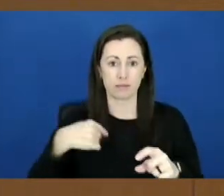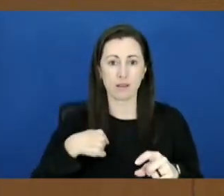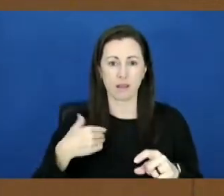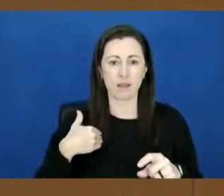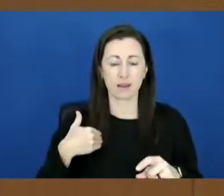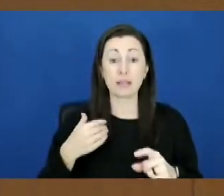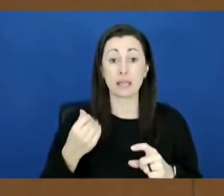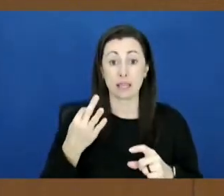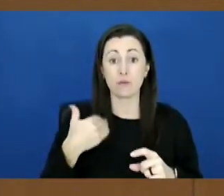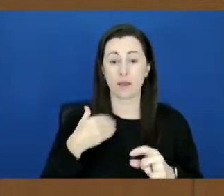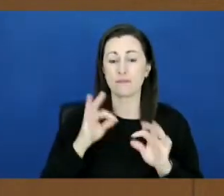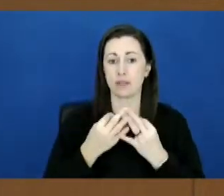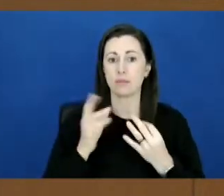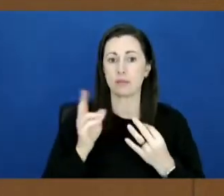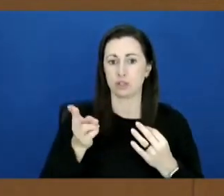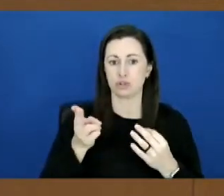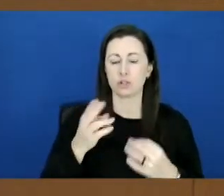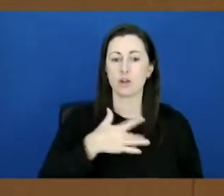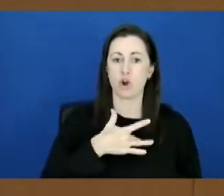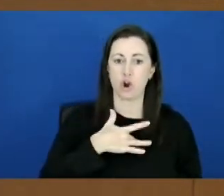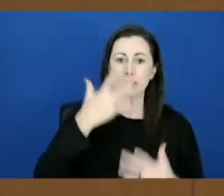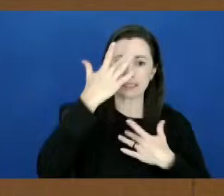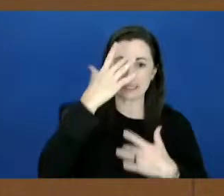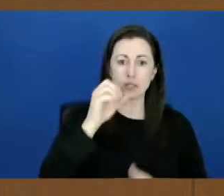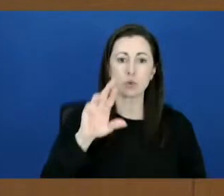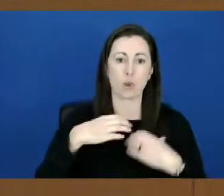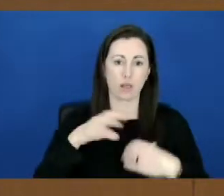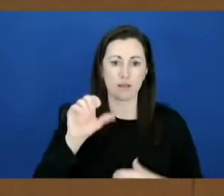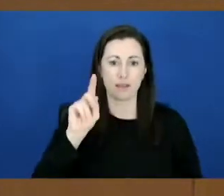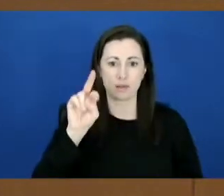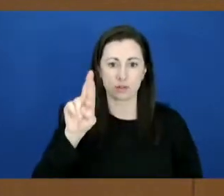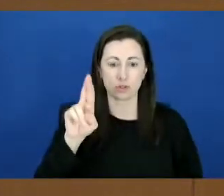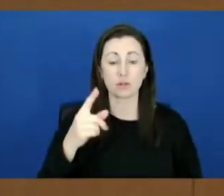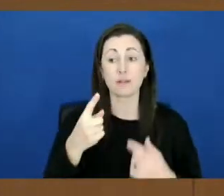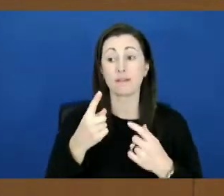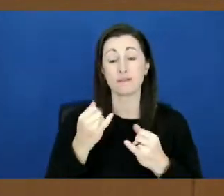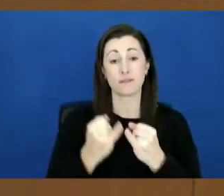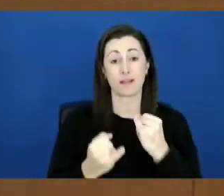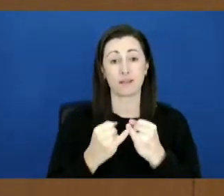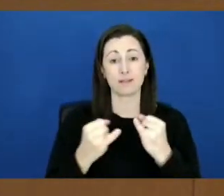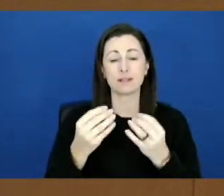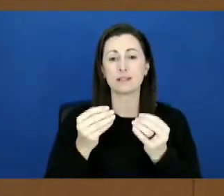I HAD, ESPECIALLY IF YOU HAVE A